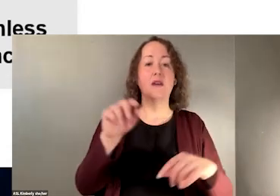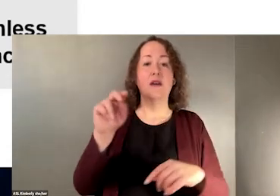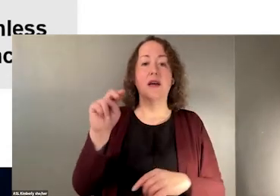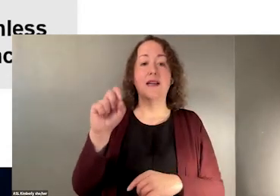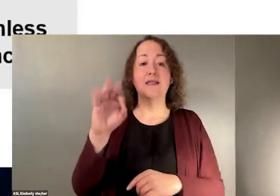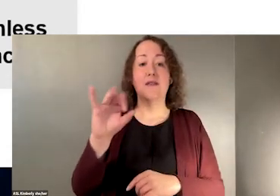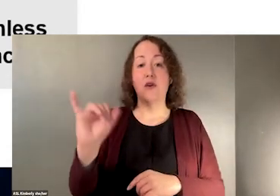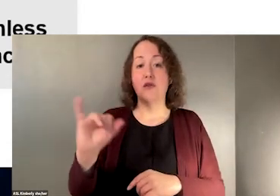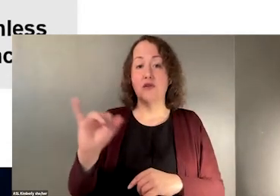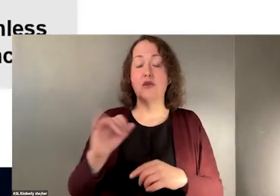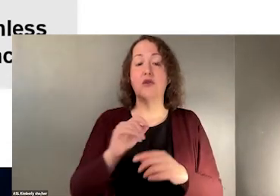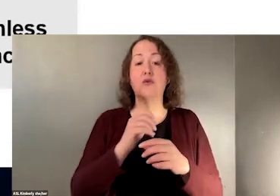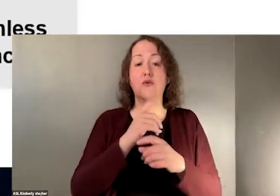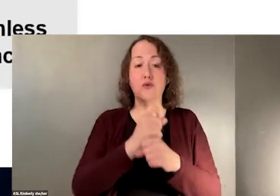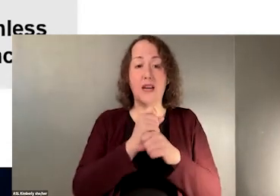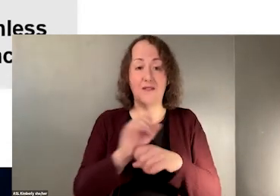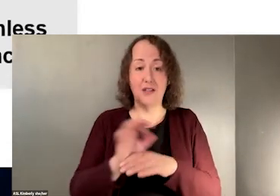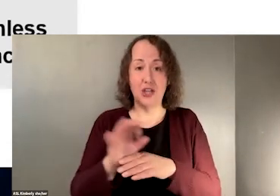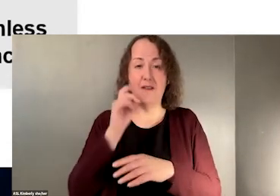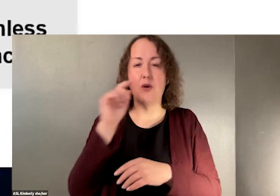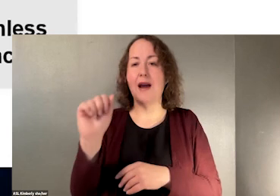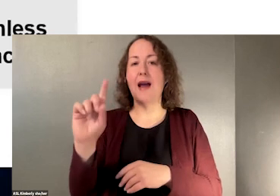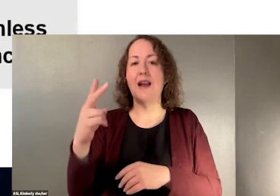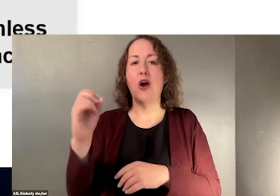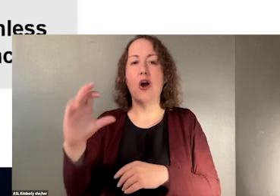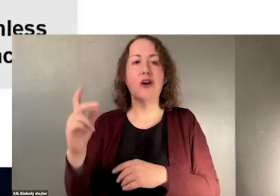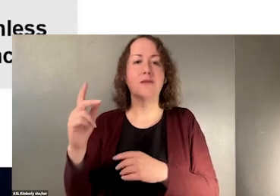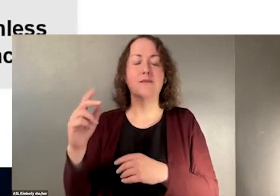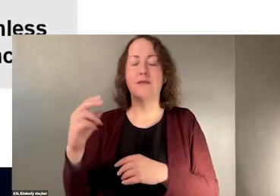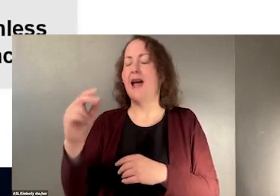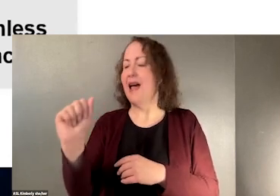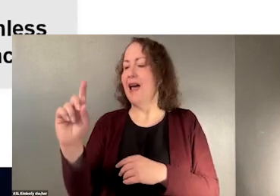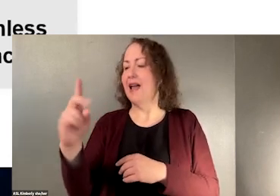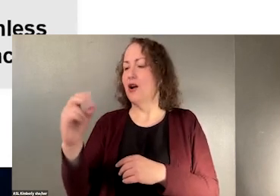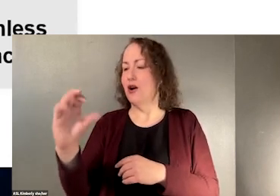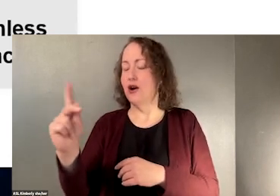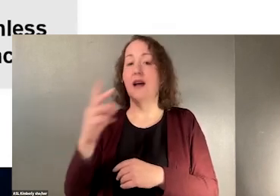to develop functionality for ad hoc reviewers and then other participants in the future.